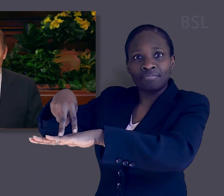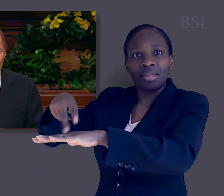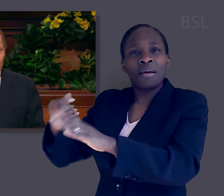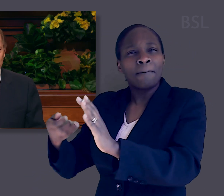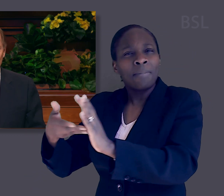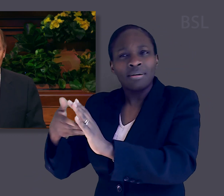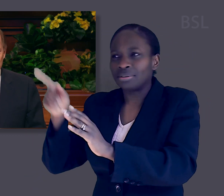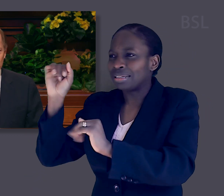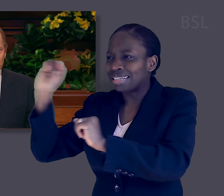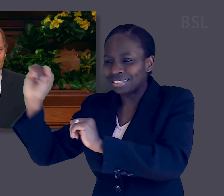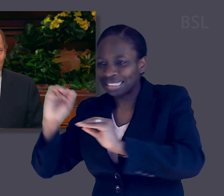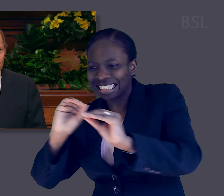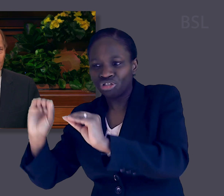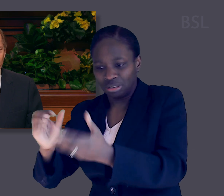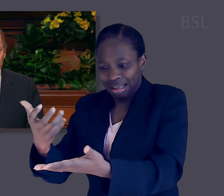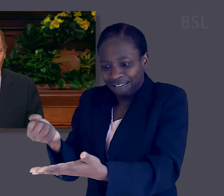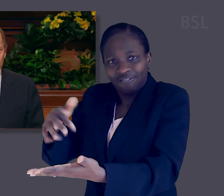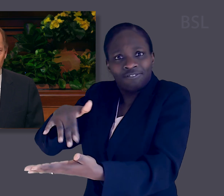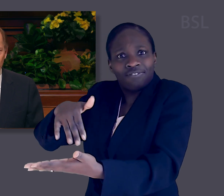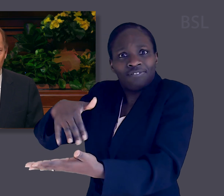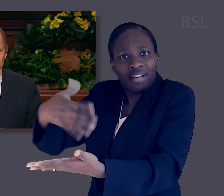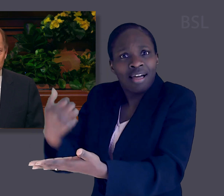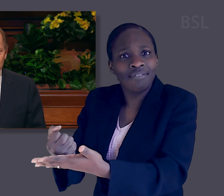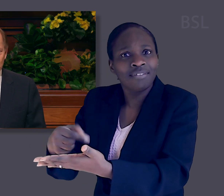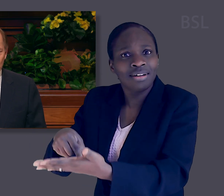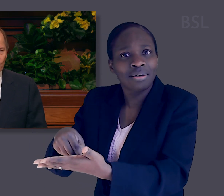as well as the richness and depth of the doctrine of Christ.